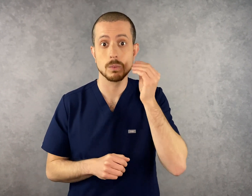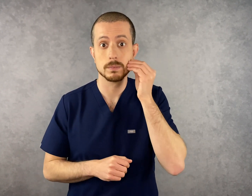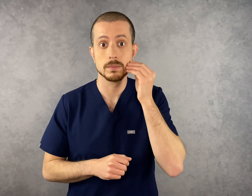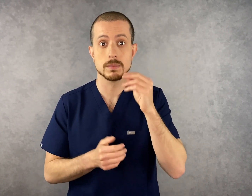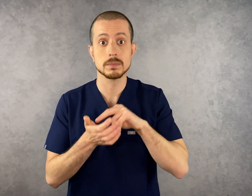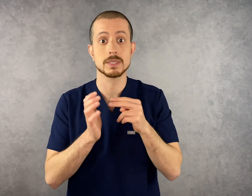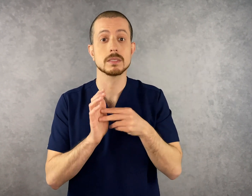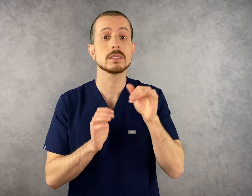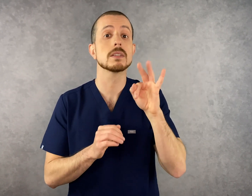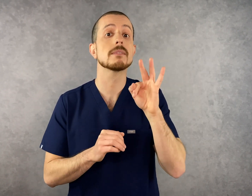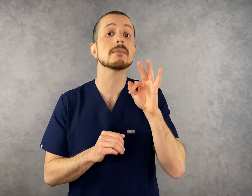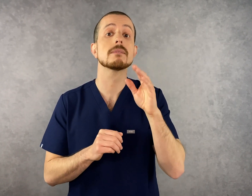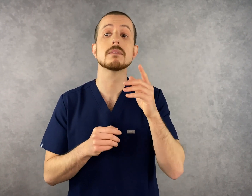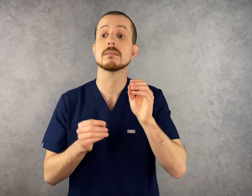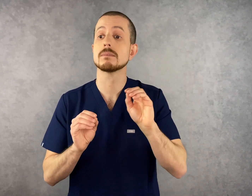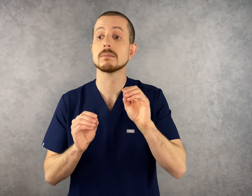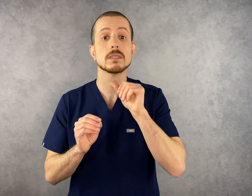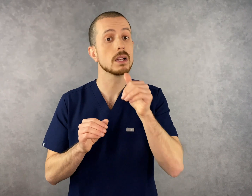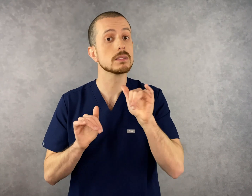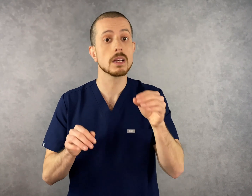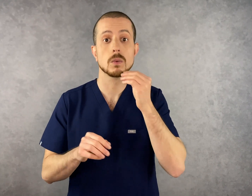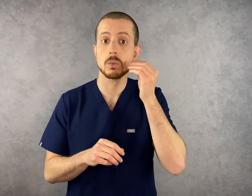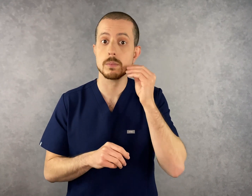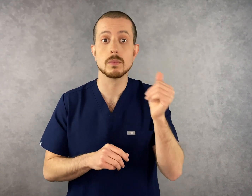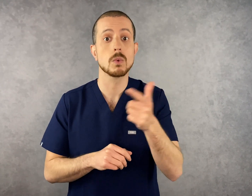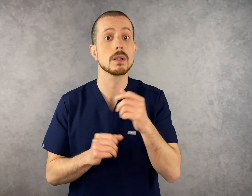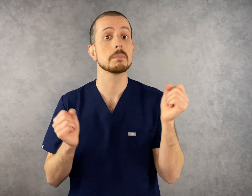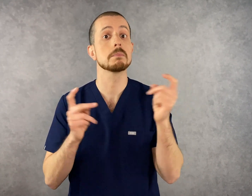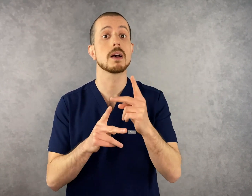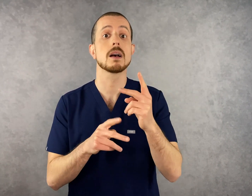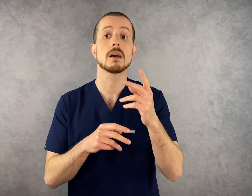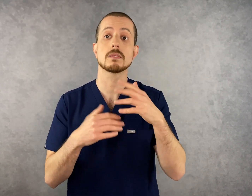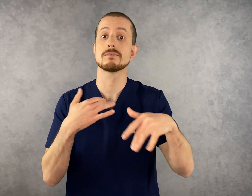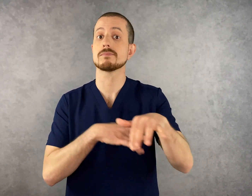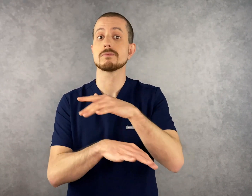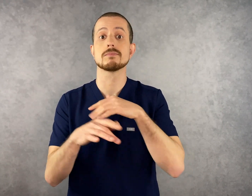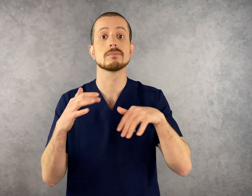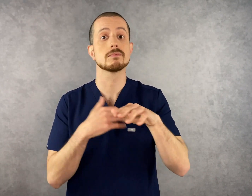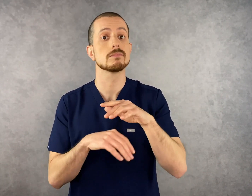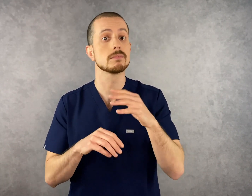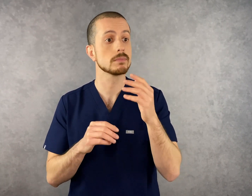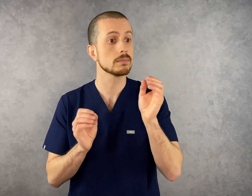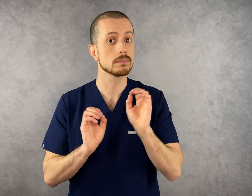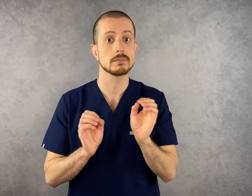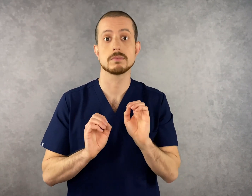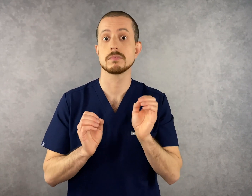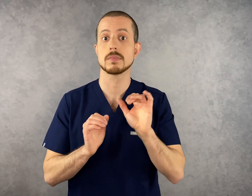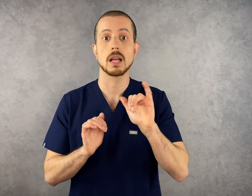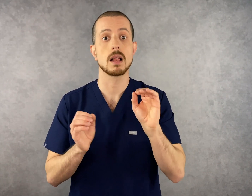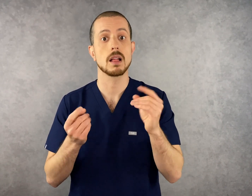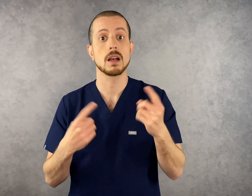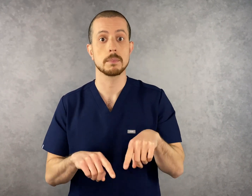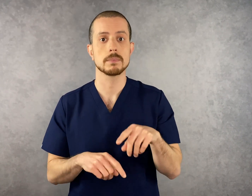during this pandemic. That means if we didn't have stay-at-home orders and everyone just behaved like they normally do as if nothing was going on,